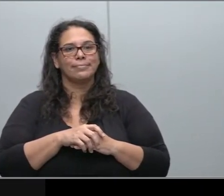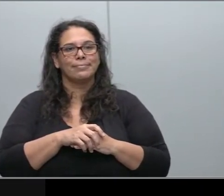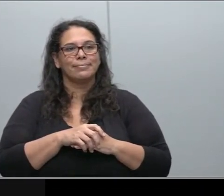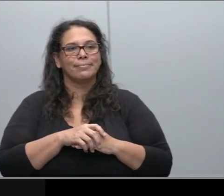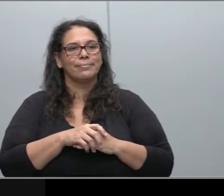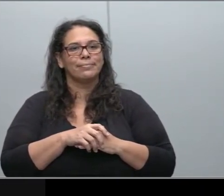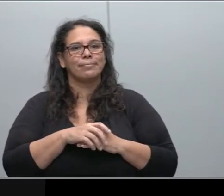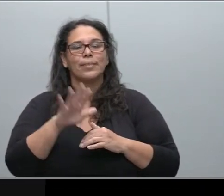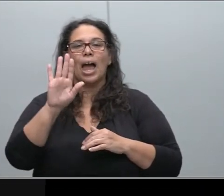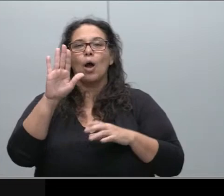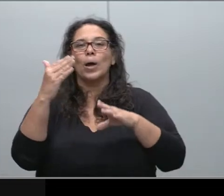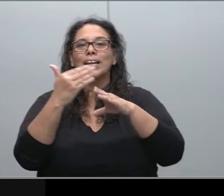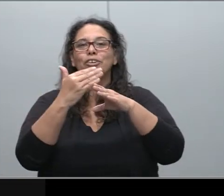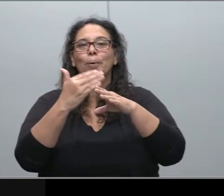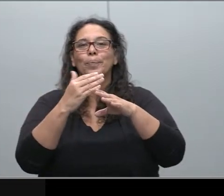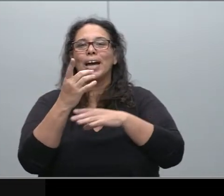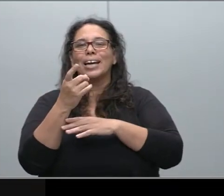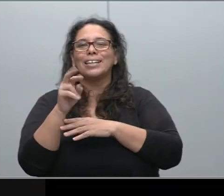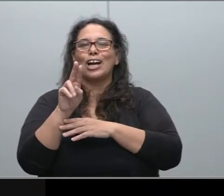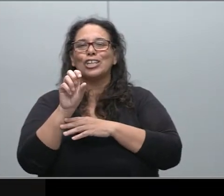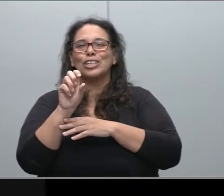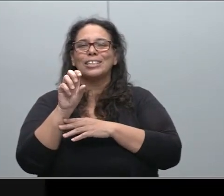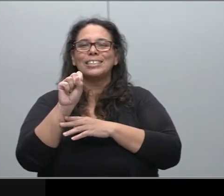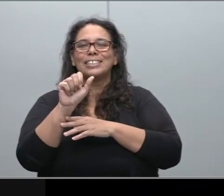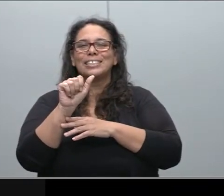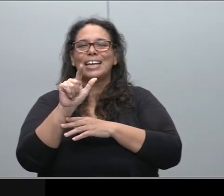where she went into more depth around that.